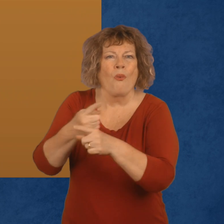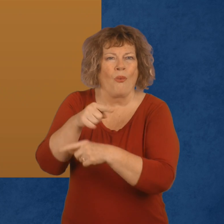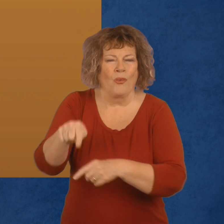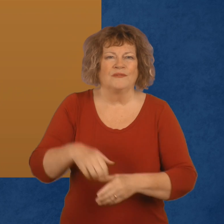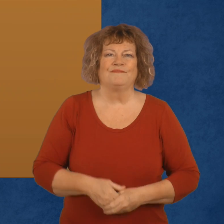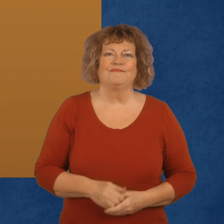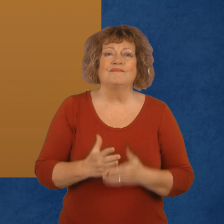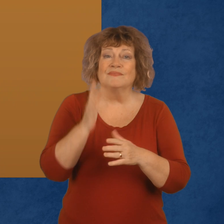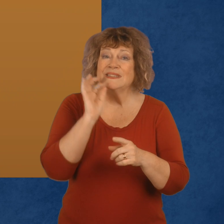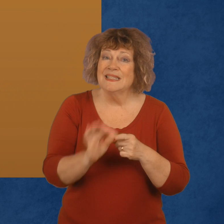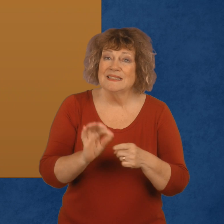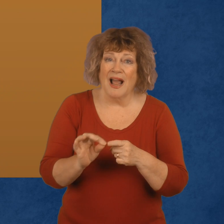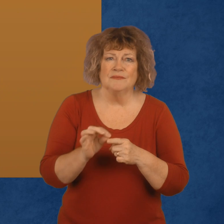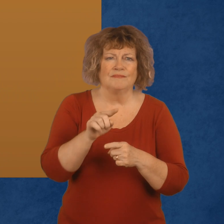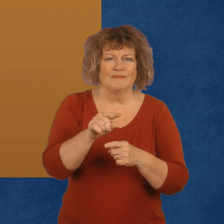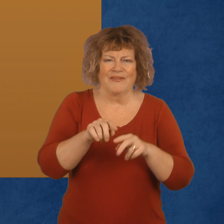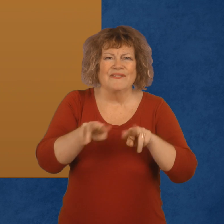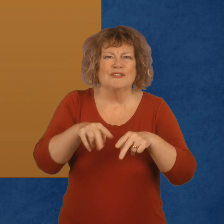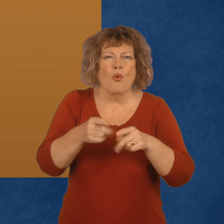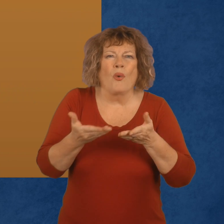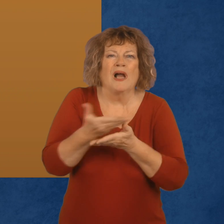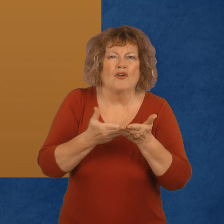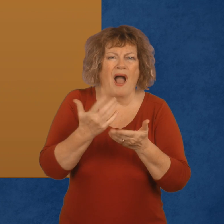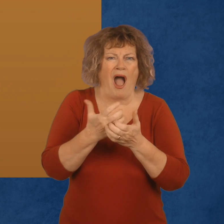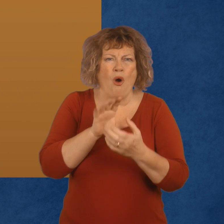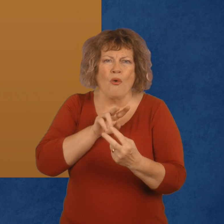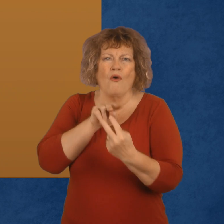will be sent to you before the day in the ‘Notice of Hearing’.